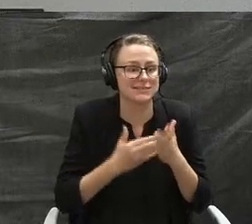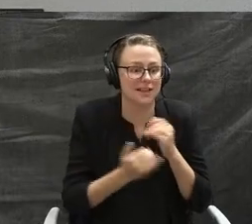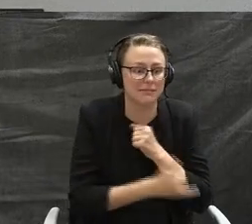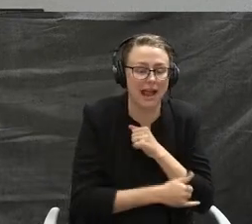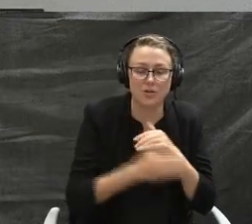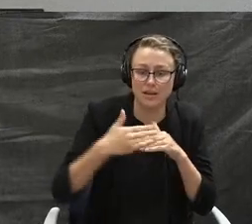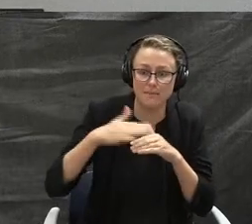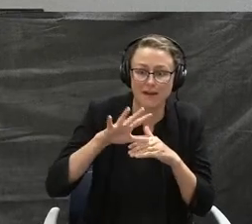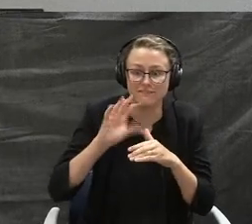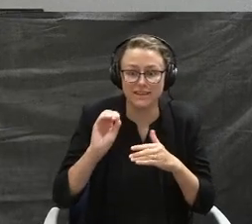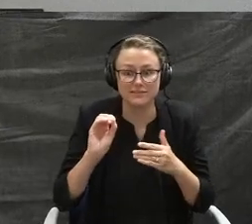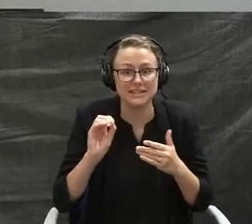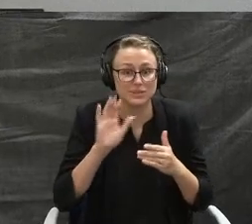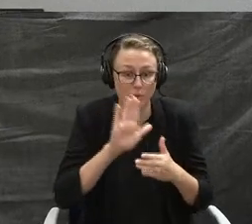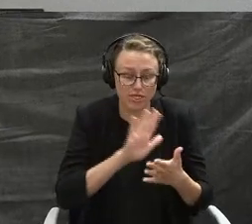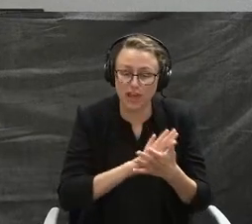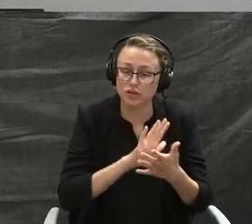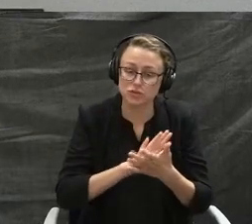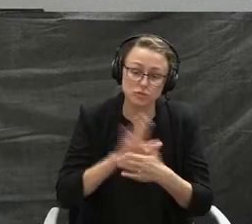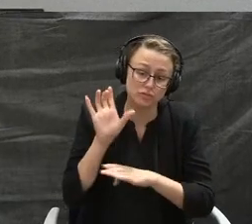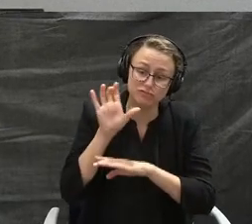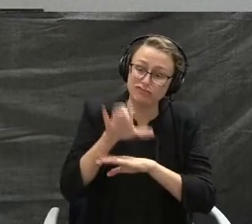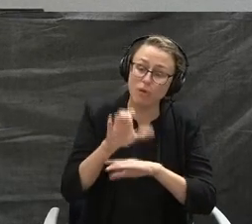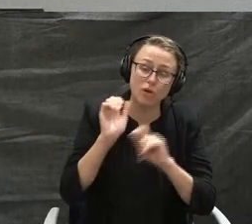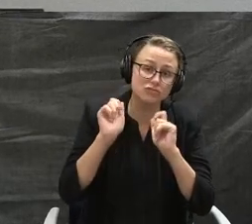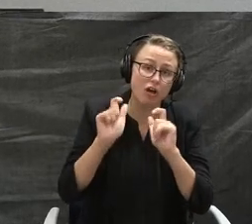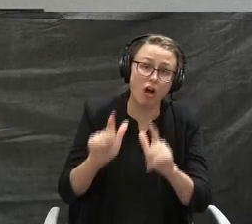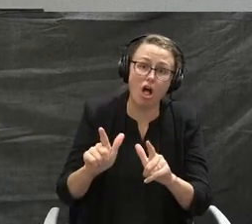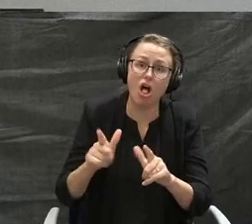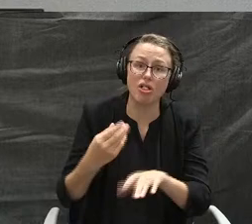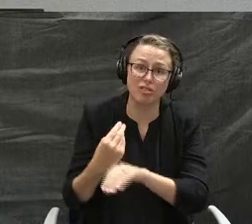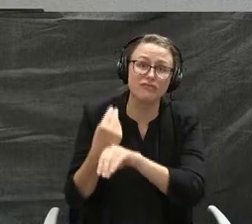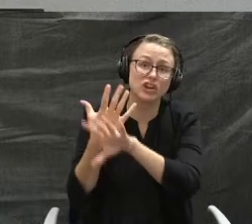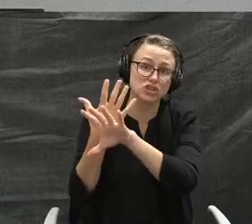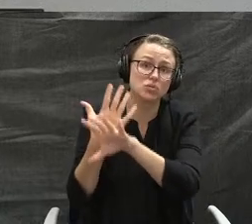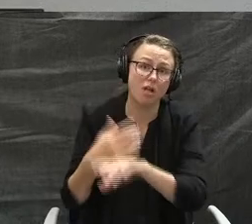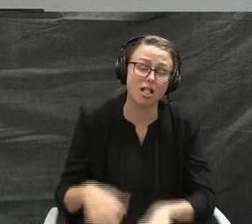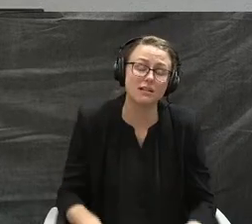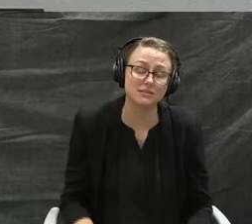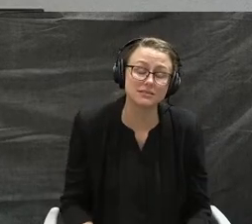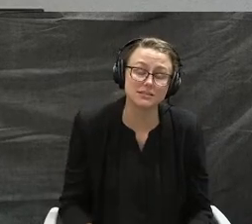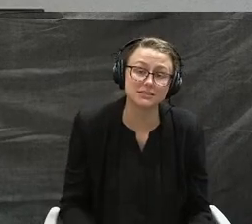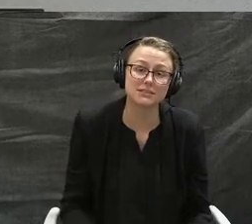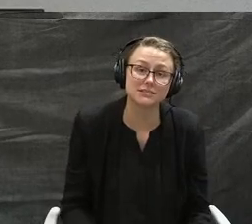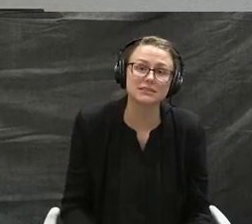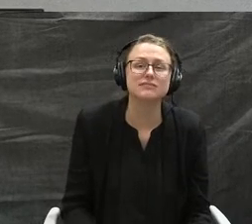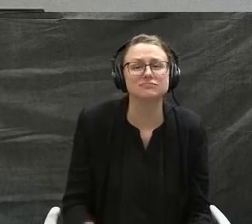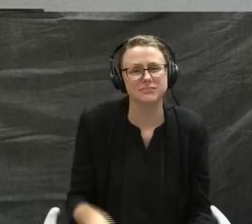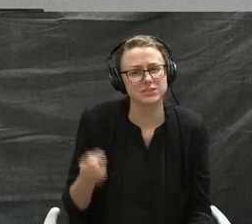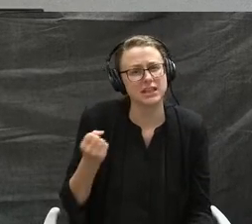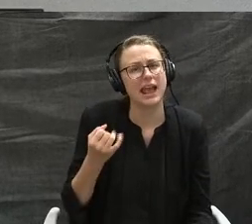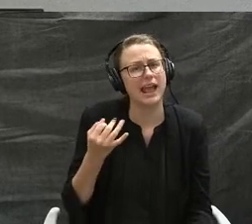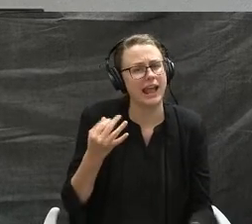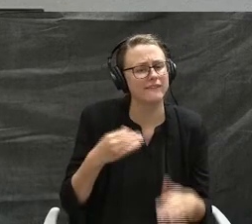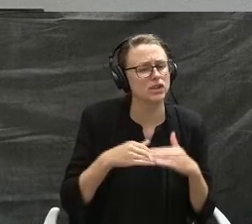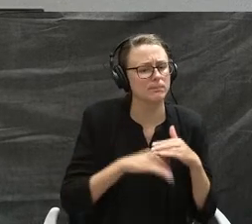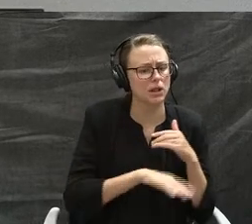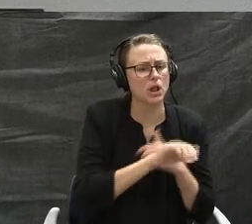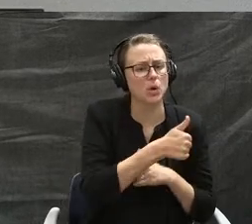are all going to be virtual and there are handful below 10 so they can be open as much as I